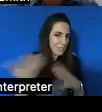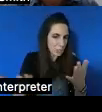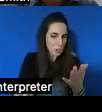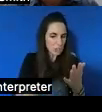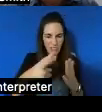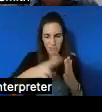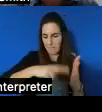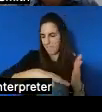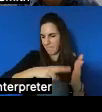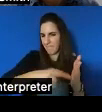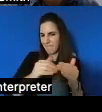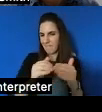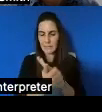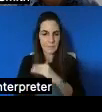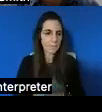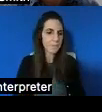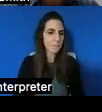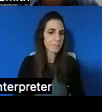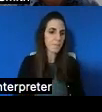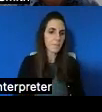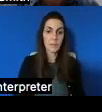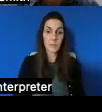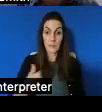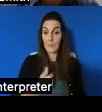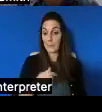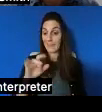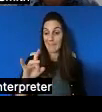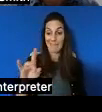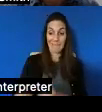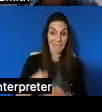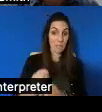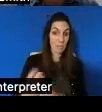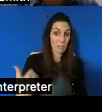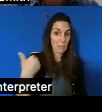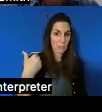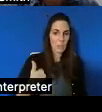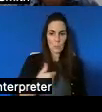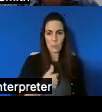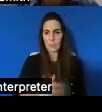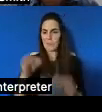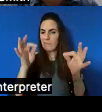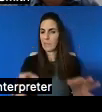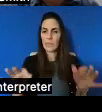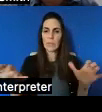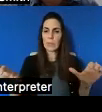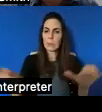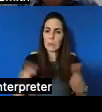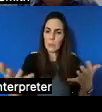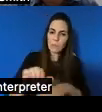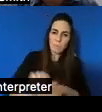and literacy skills we about eight years ago um decided to do a special initiative focused on